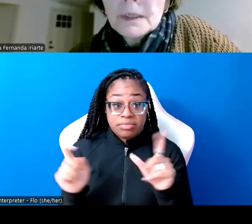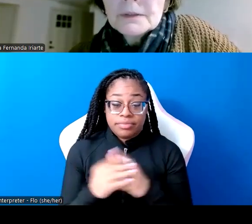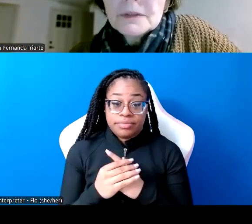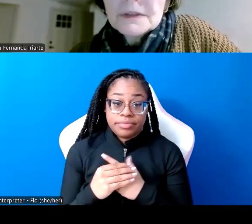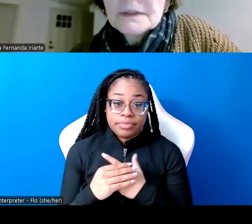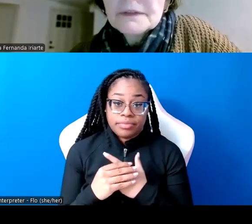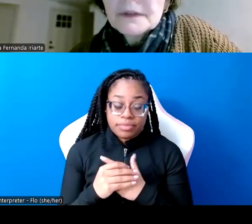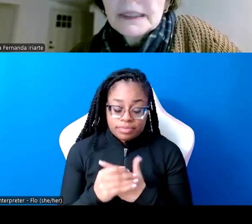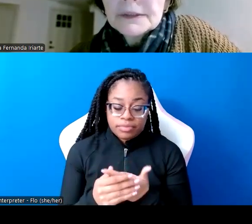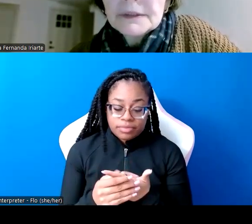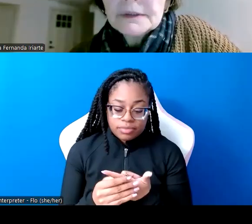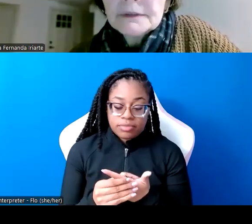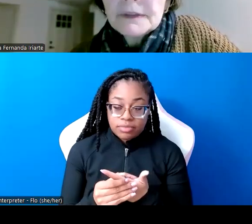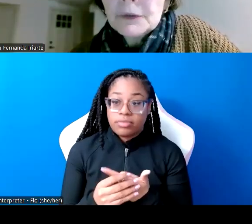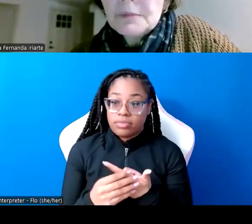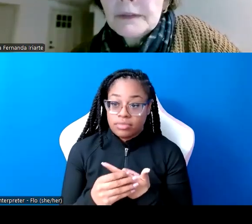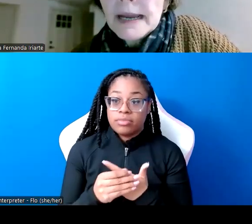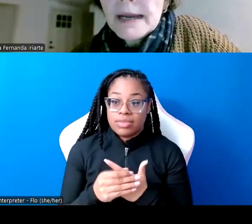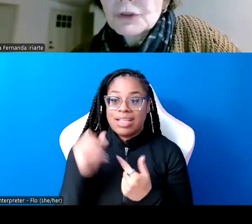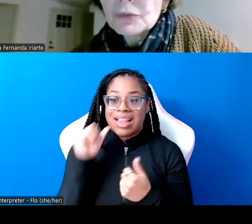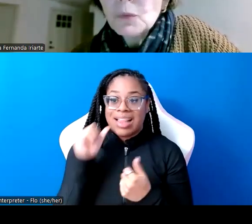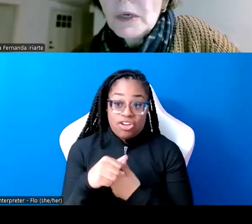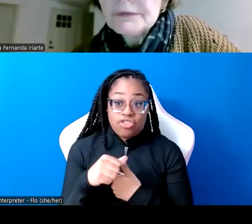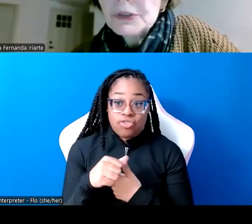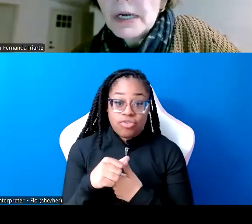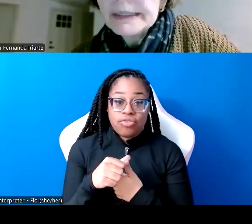So this is the letter followed by the actual waiver document.